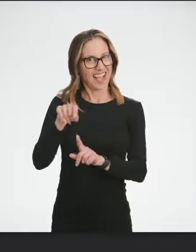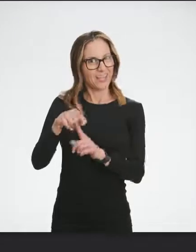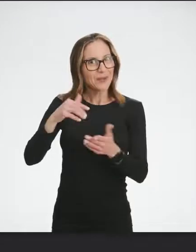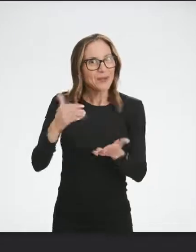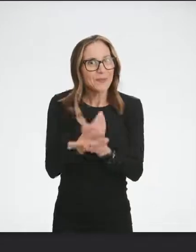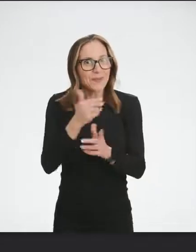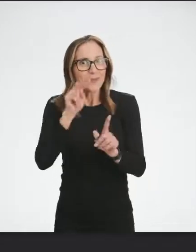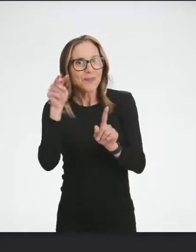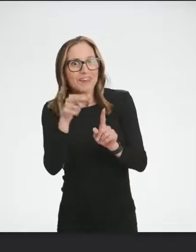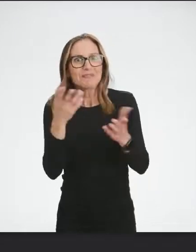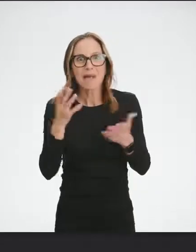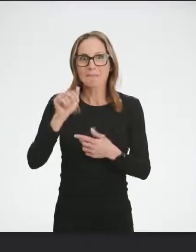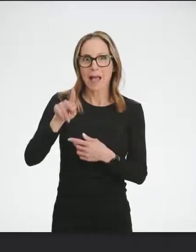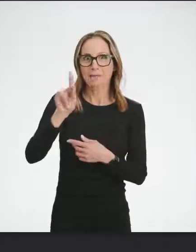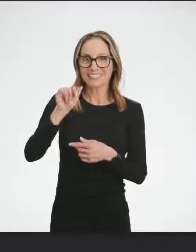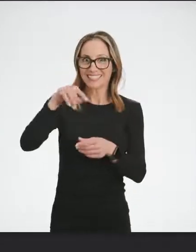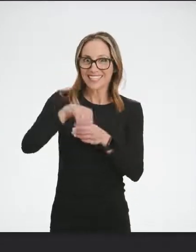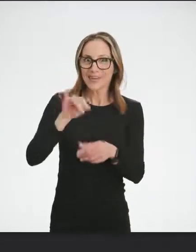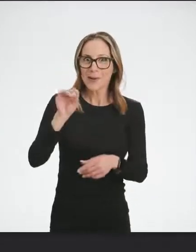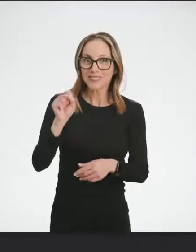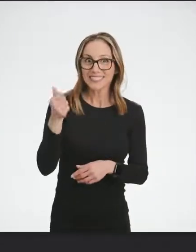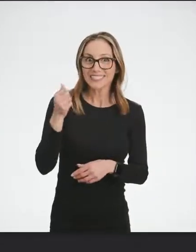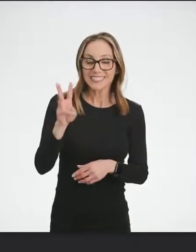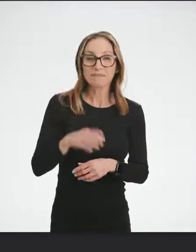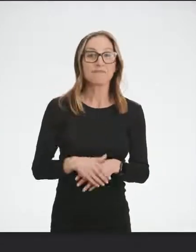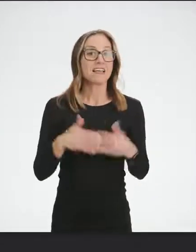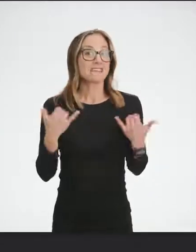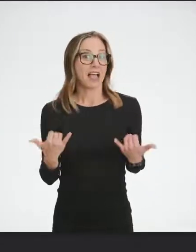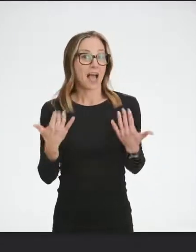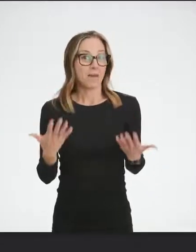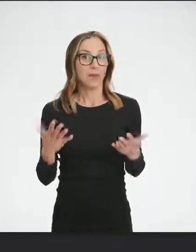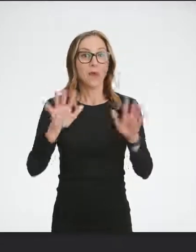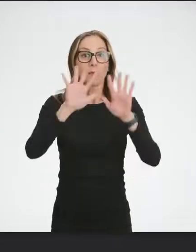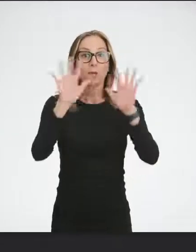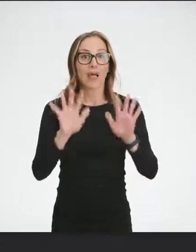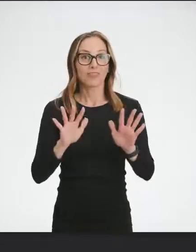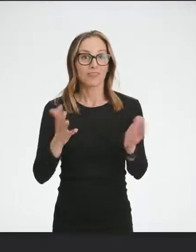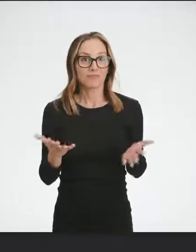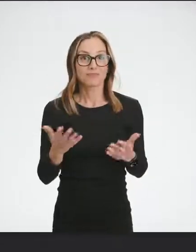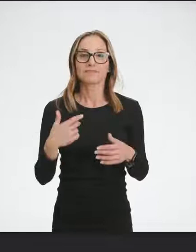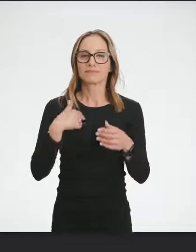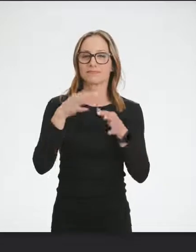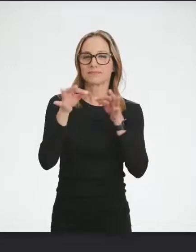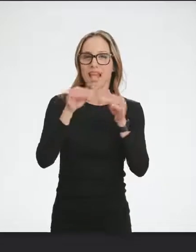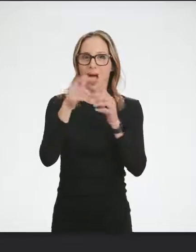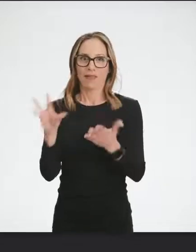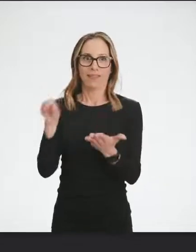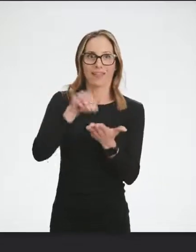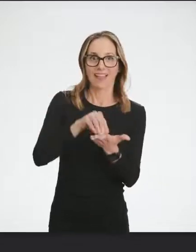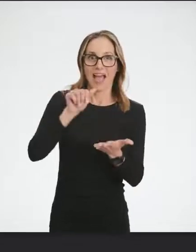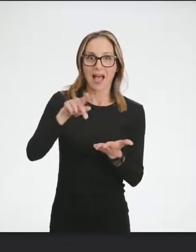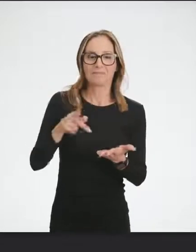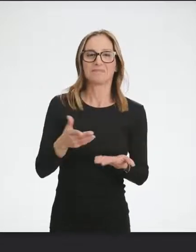And that's a quick look at what's new with MapKit in iOS 16. Now for the weather, or at least how you can build it into your app, here's Novall.